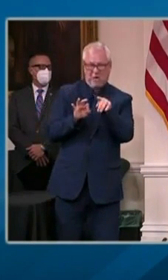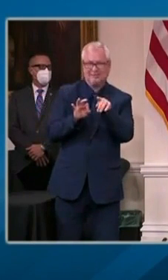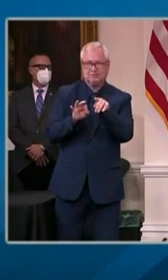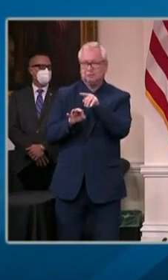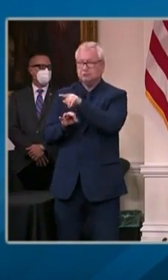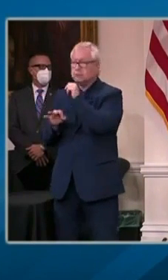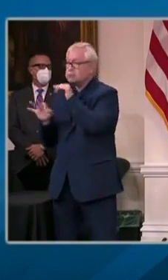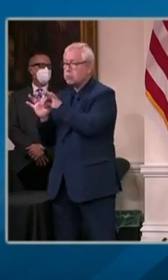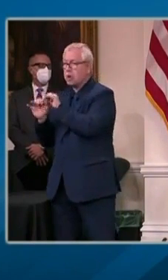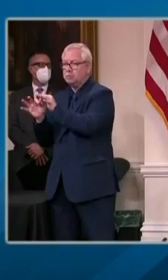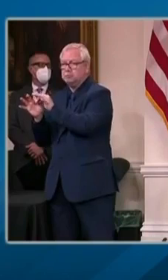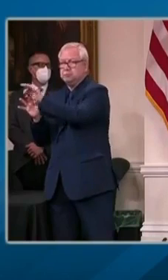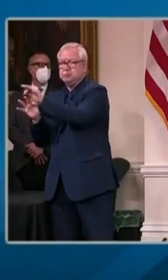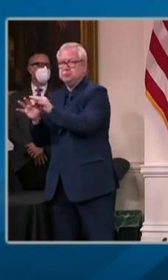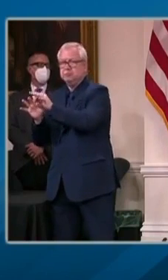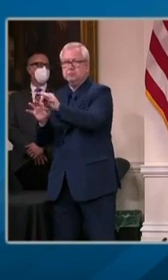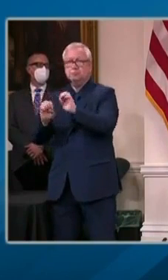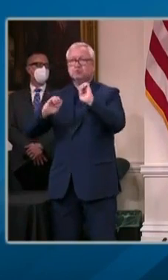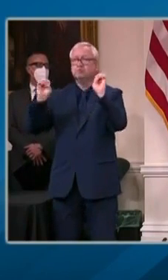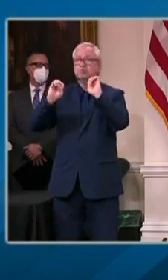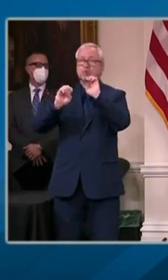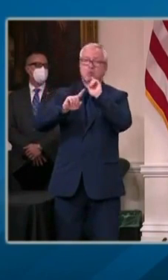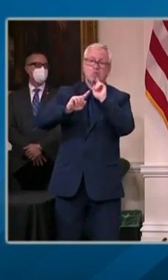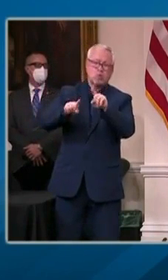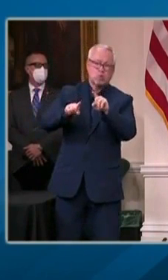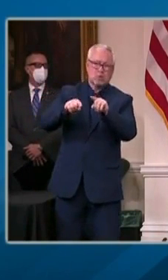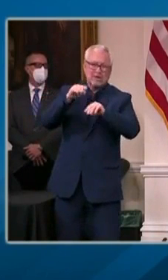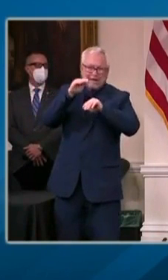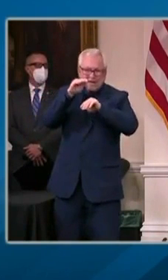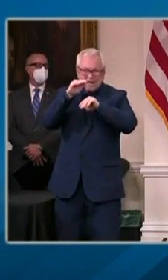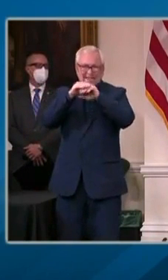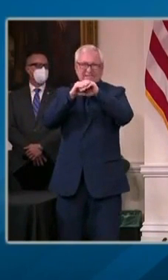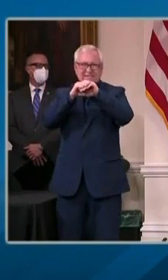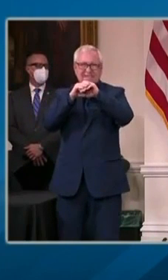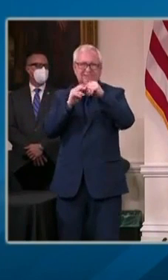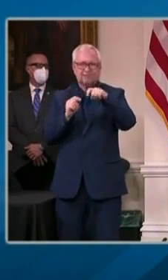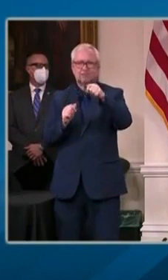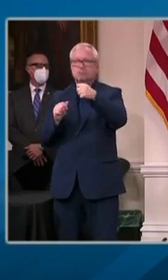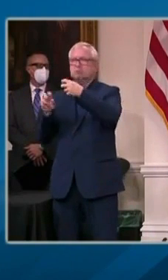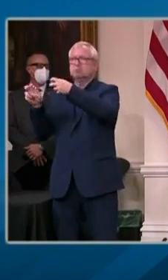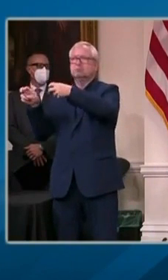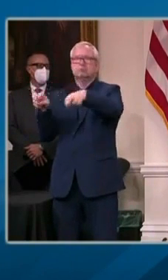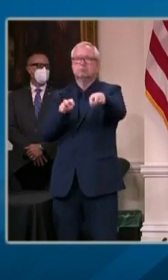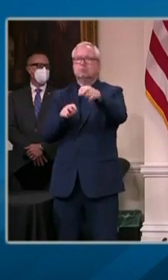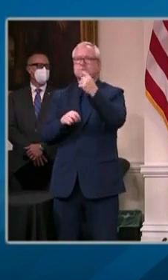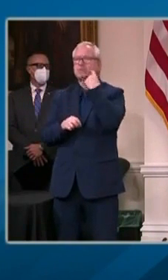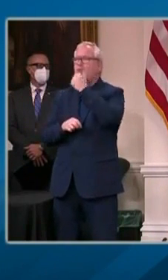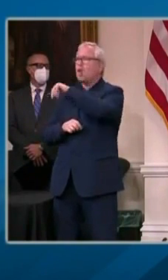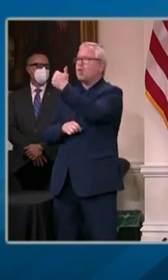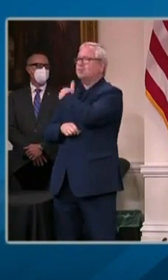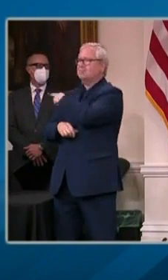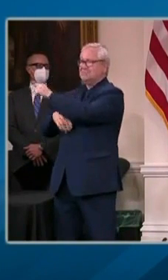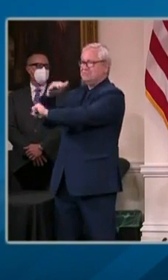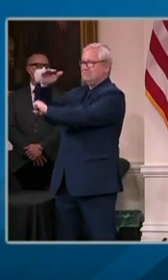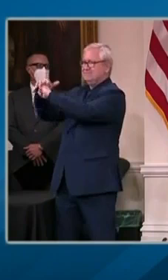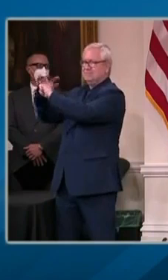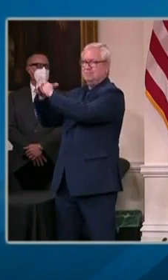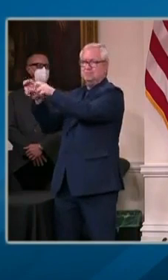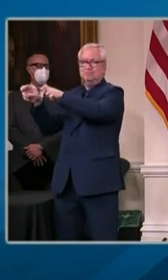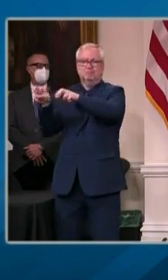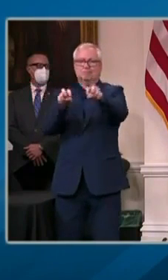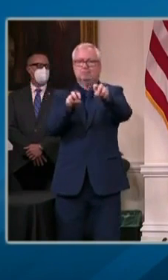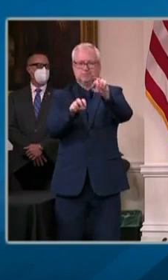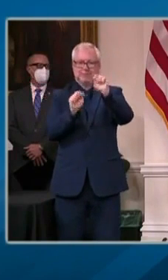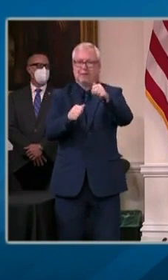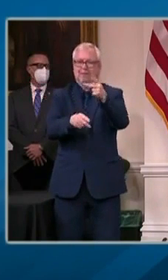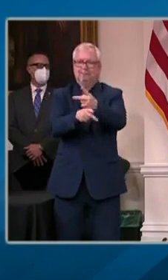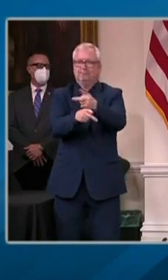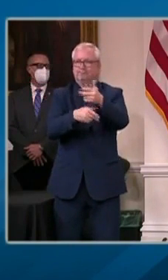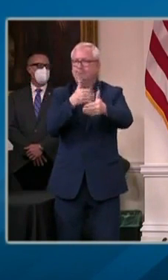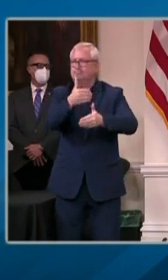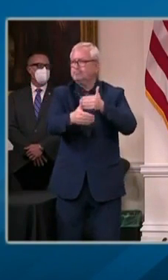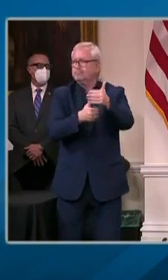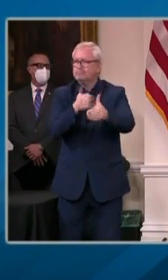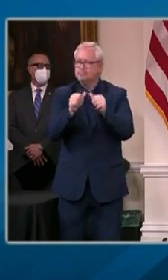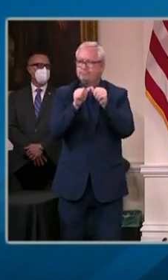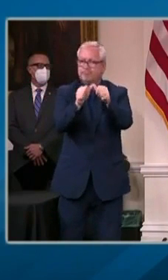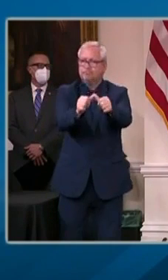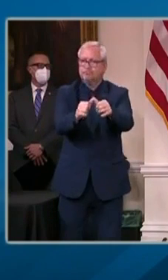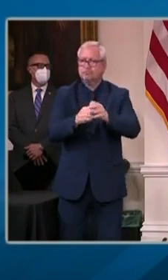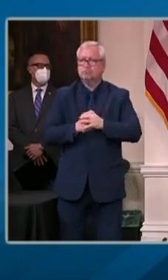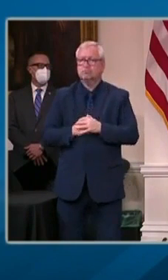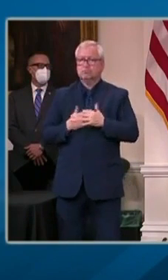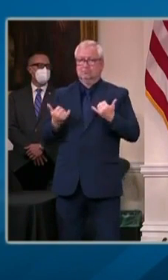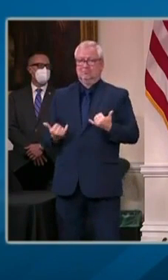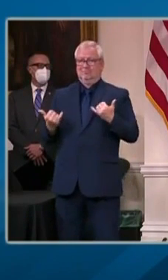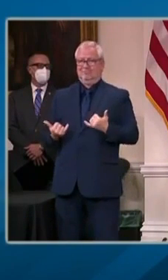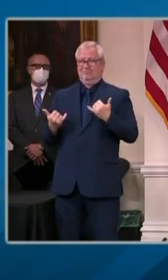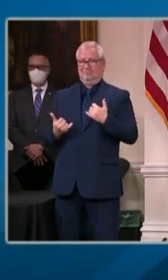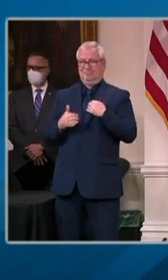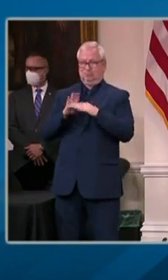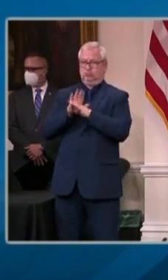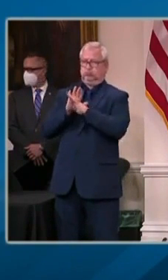AS WELL AS AN EMERGENCY ORDER ALLOWING HOSPITALS THAT ARE EITHER AT OR NEARING CAPACITY LIMITS TO TRANSFER PATIENTS TO HOSPITALS WHICH ARE MORE ABLE TO PROVIDE THEM WITH THE CARE THEY